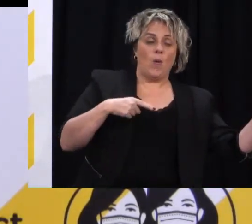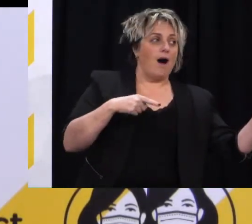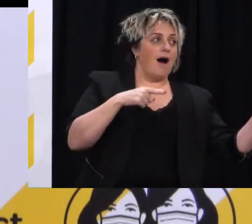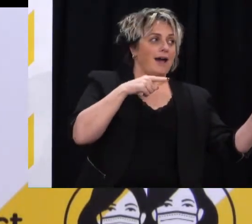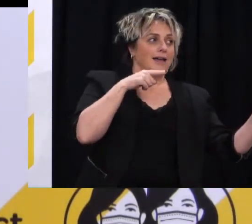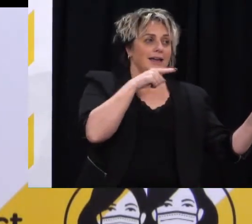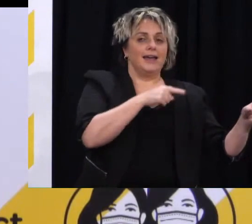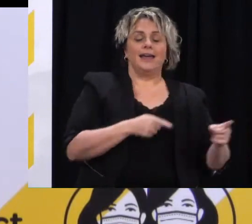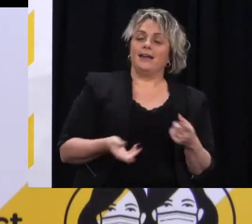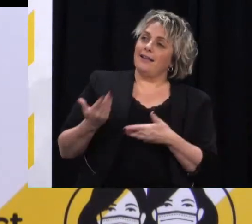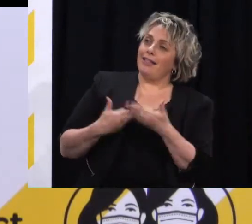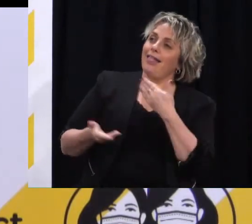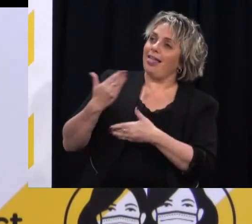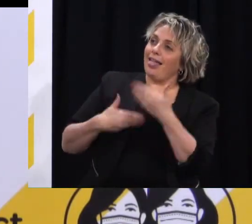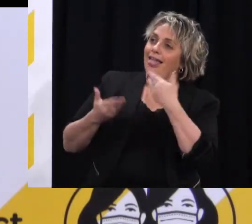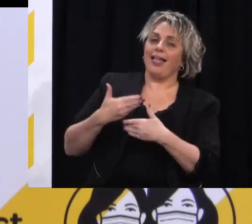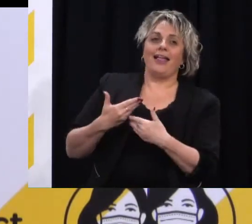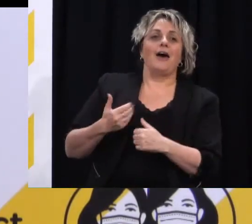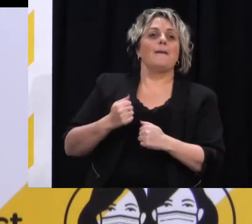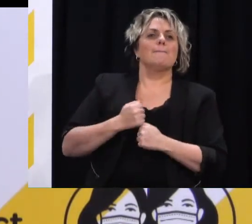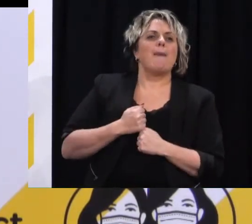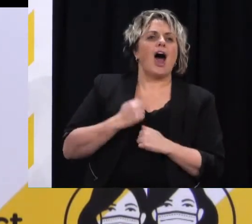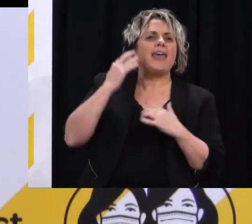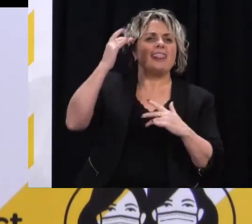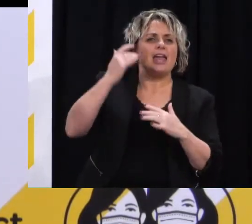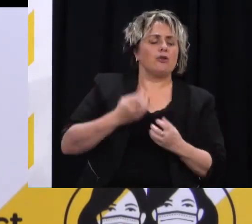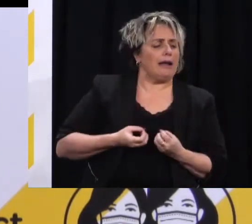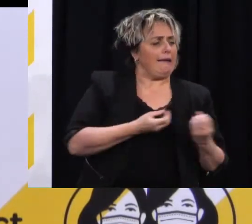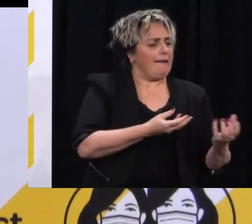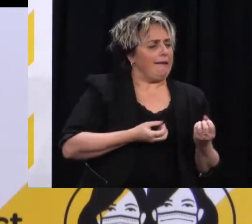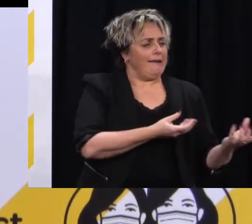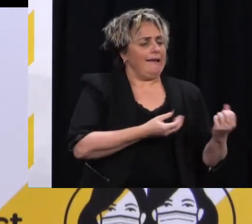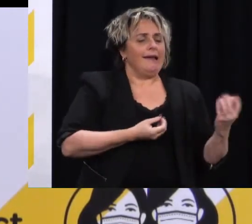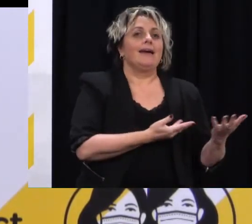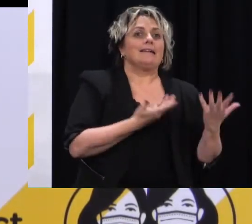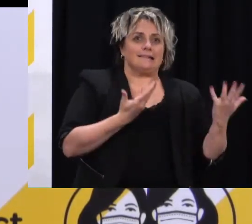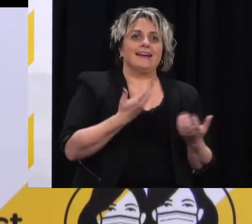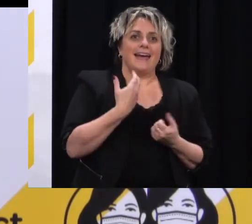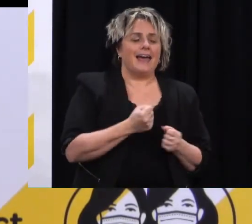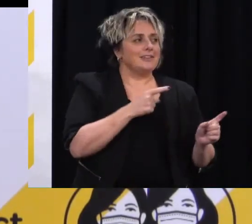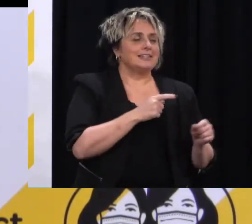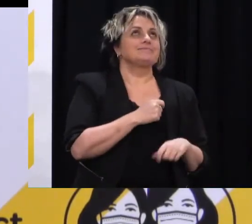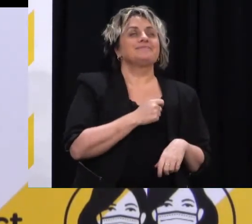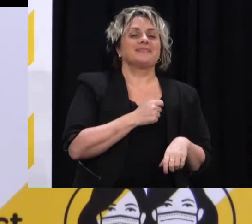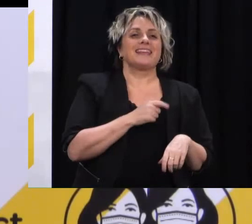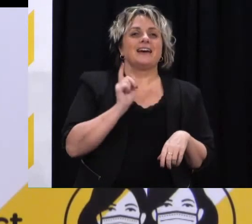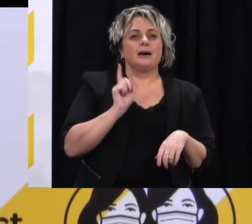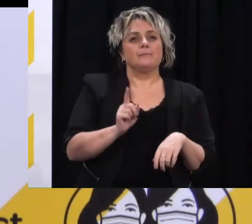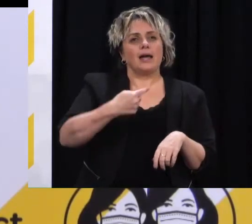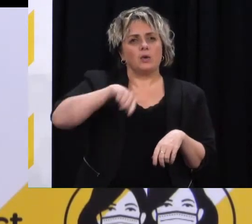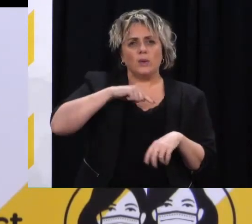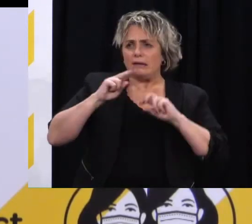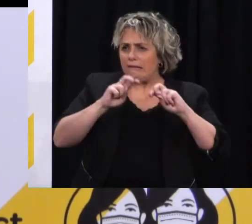with any additional theories. Dr Bloomfield is smiling